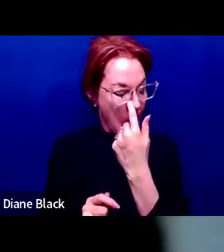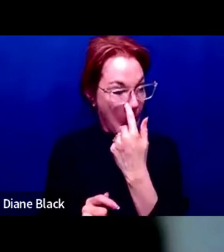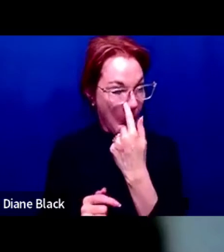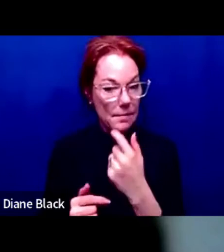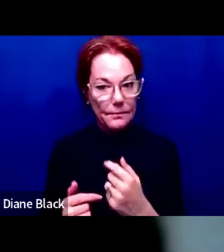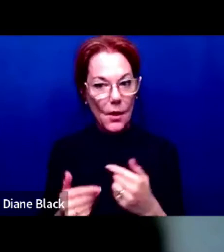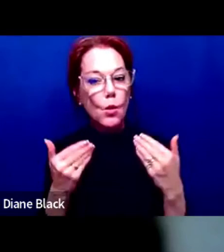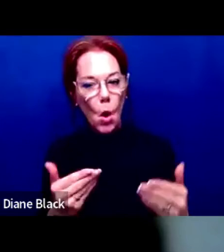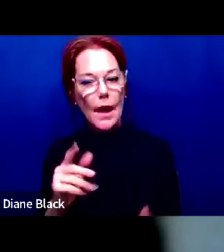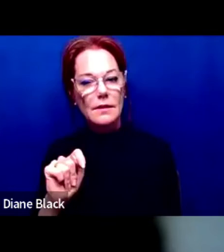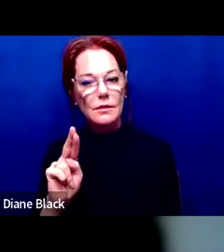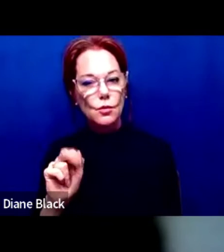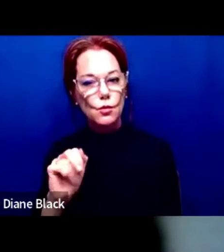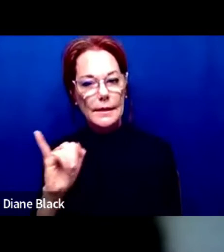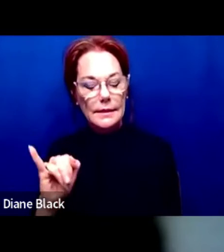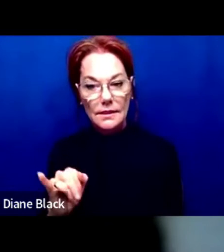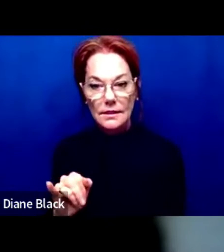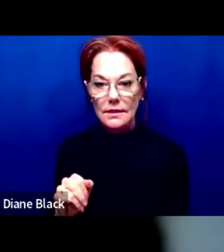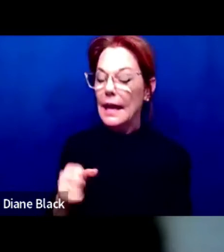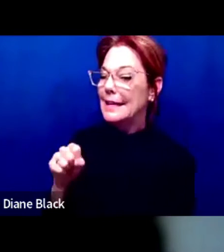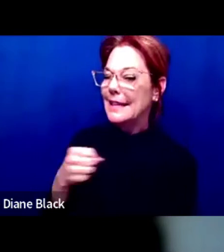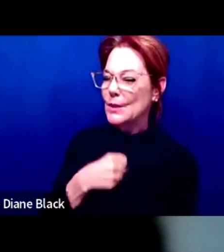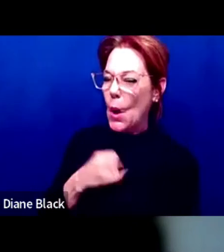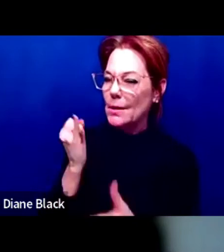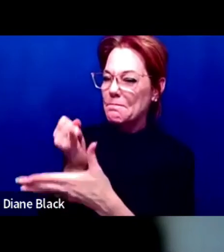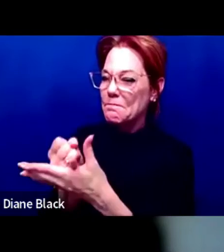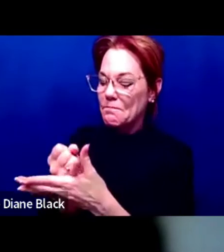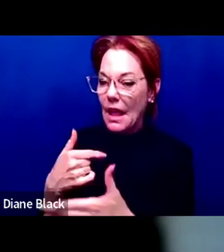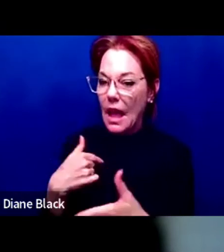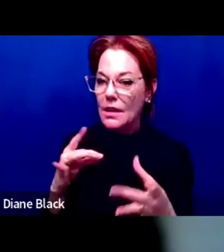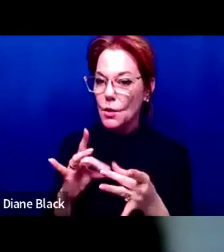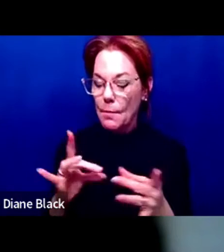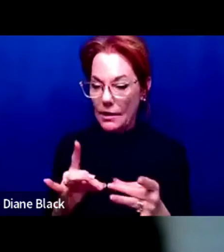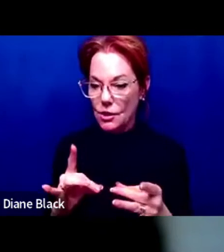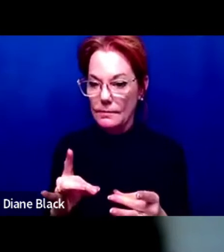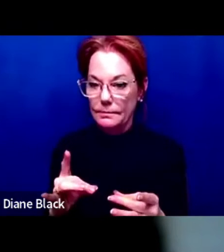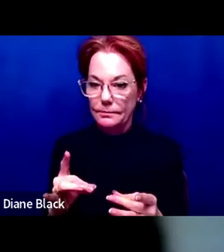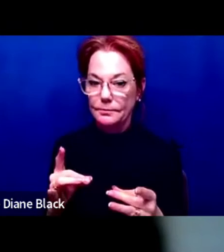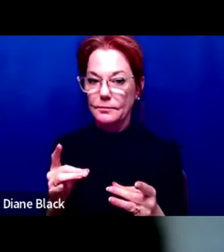ahead. Traci, you're gonna Traci Barney: I was I'm sorry. I was just also going to mention what really helped just a couple